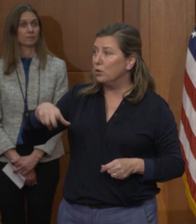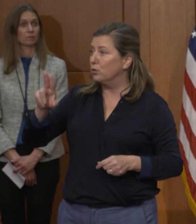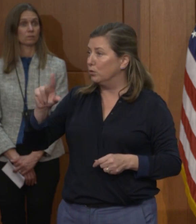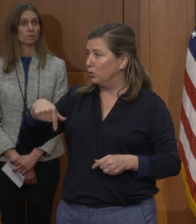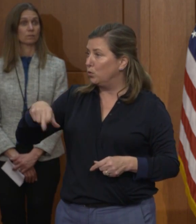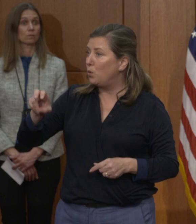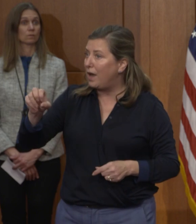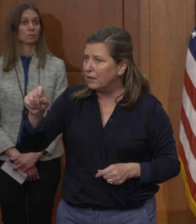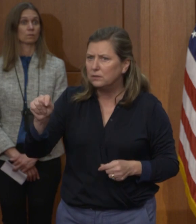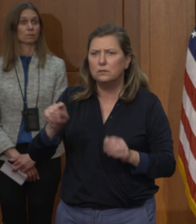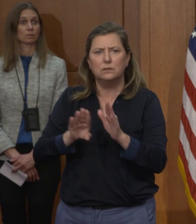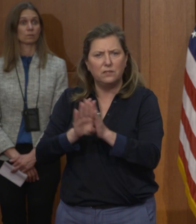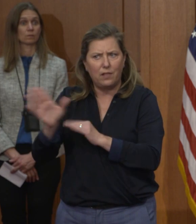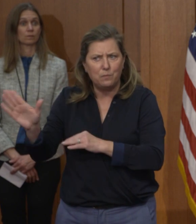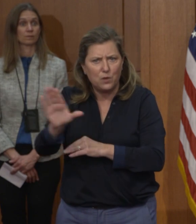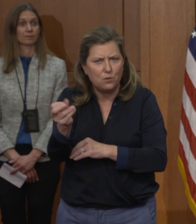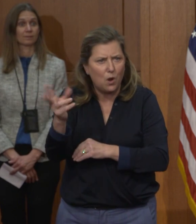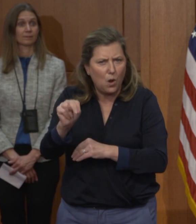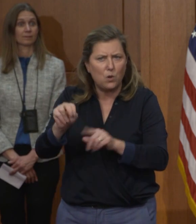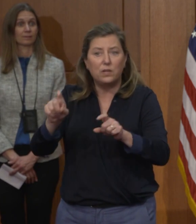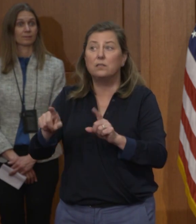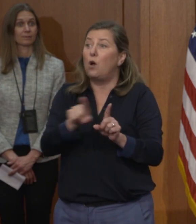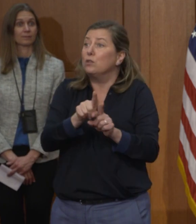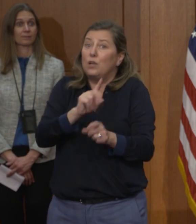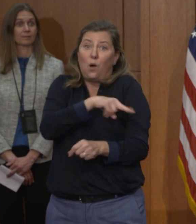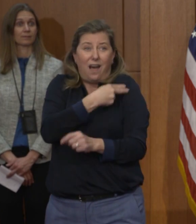include our state lab here in Virginia. Uh, VCU,